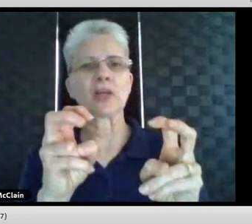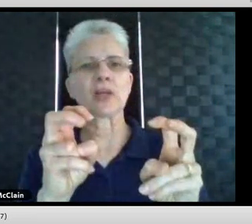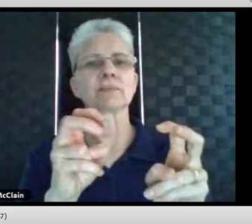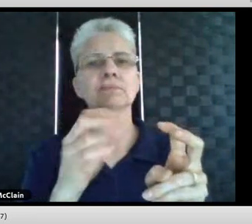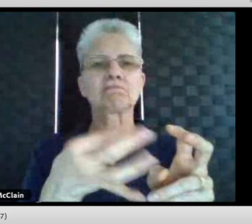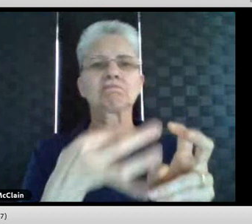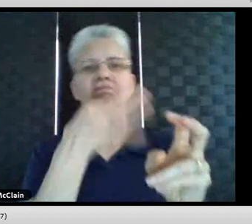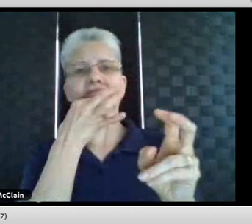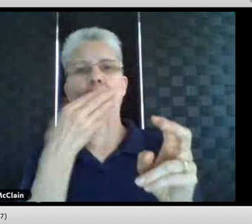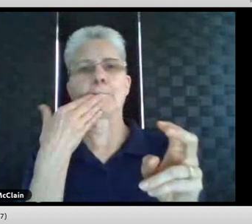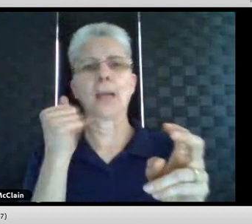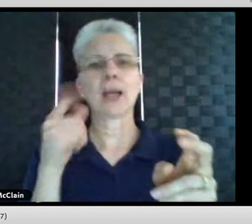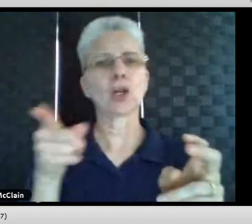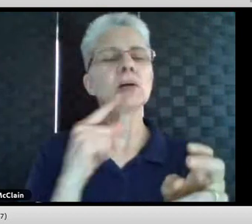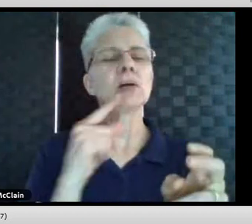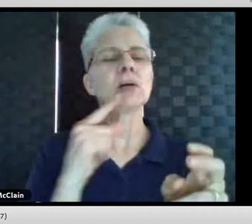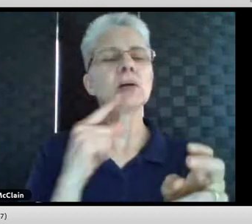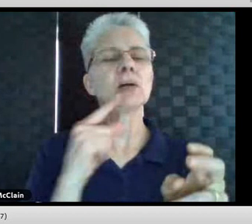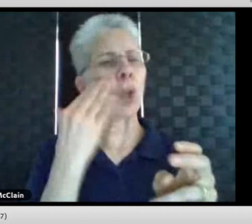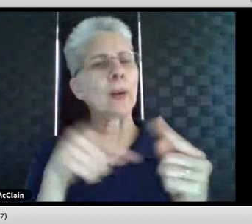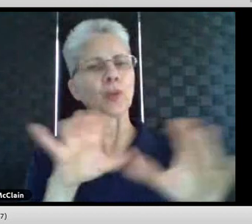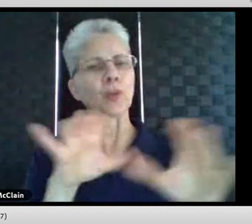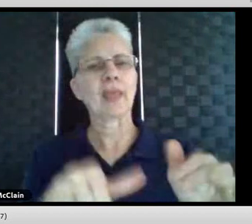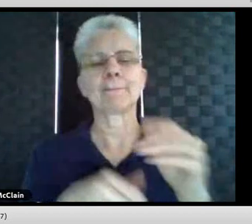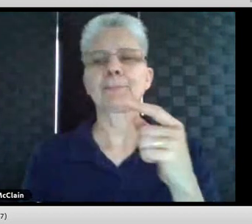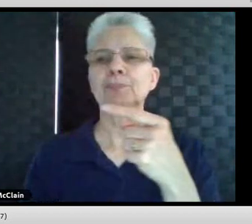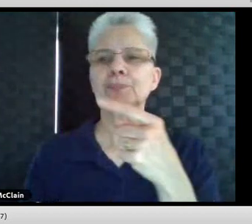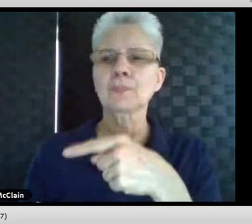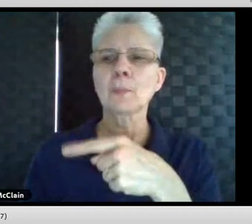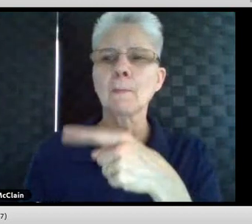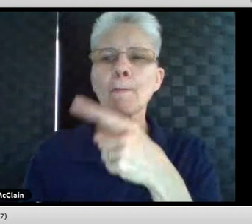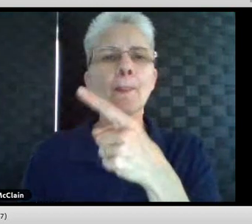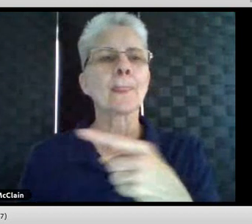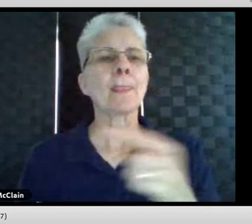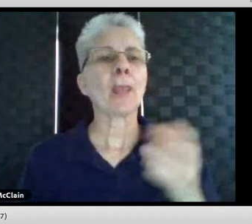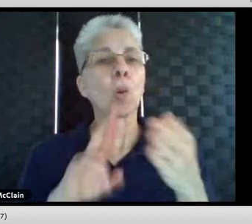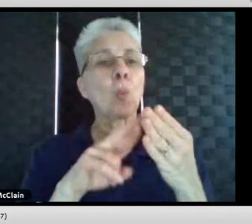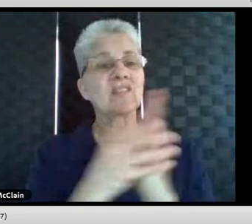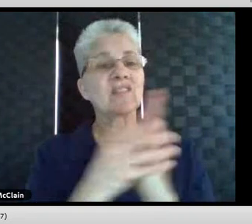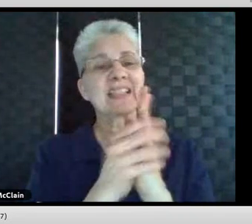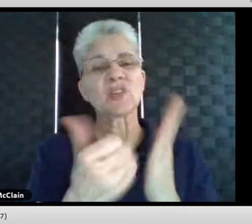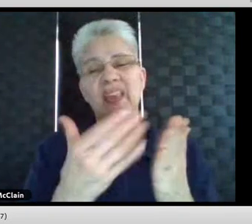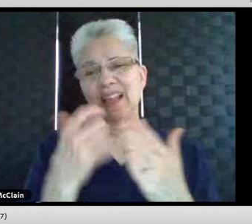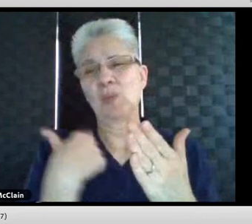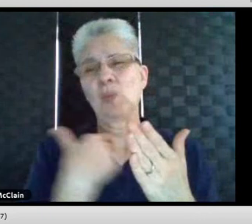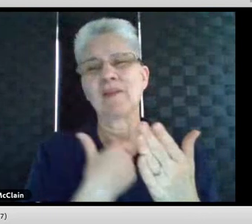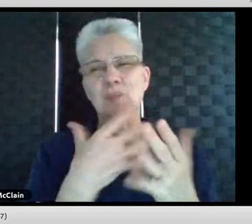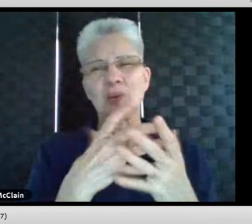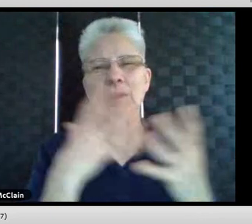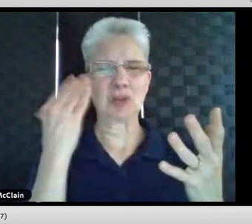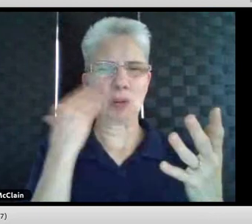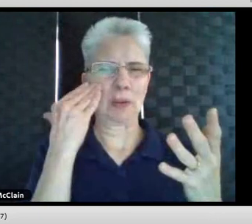Know when to do that. All right. Reference skills, and these are things that we pretty much know, I believe.